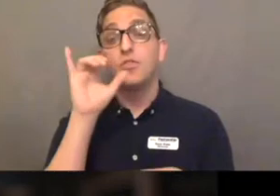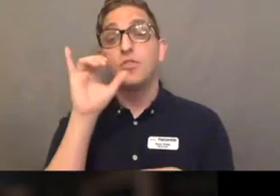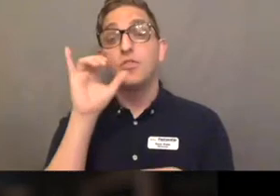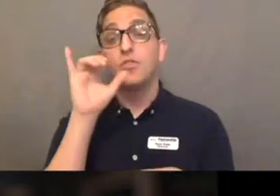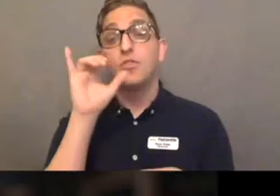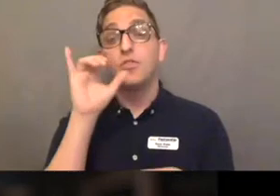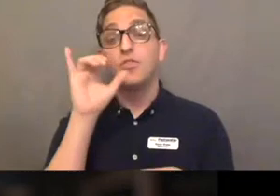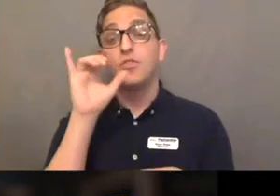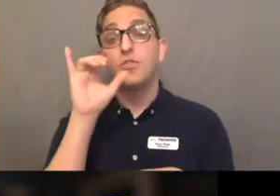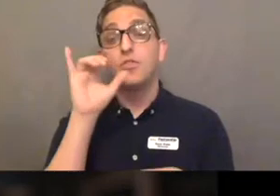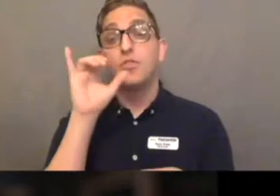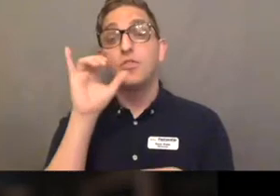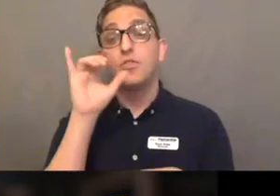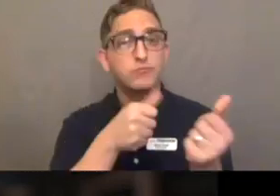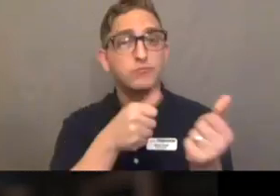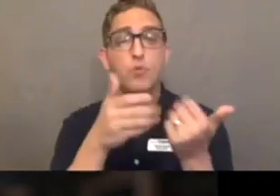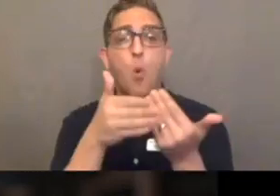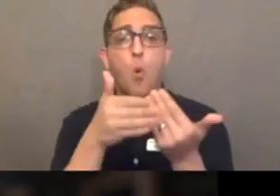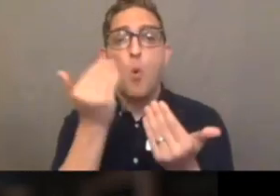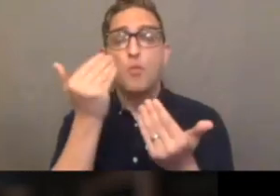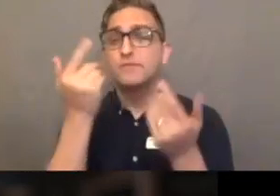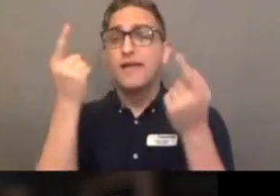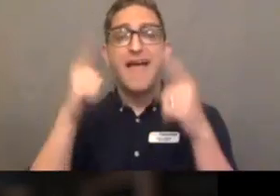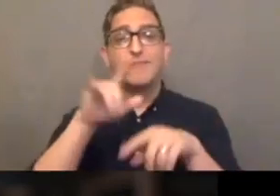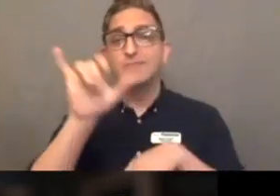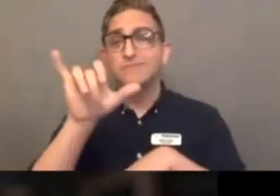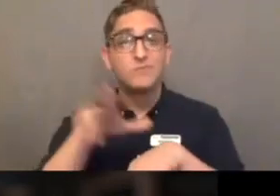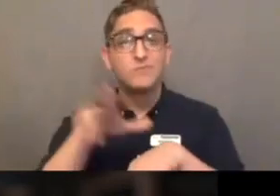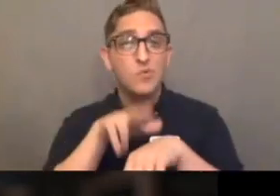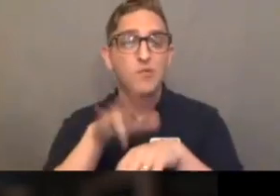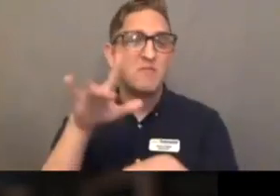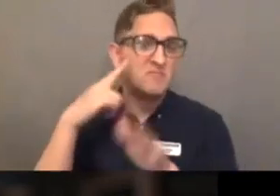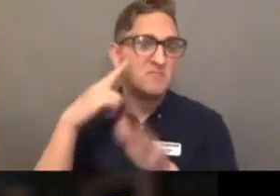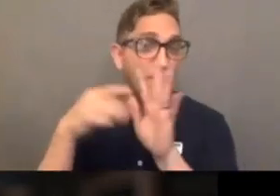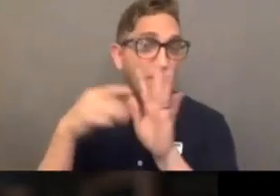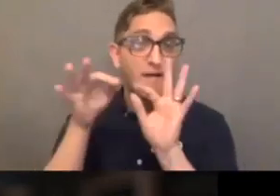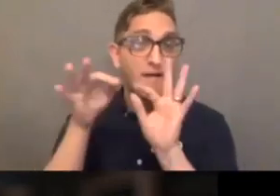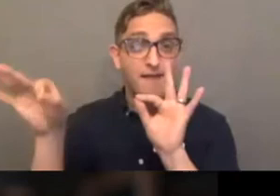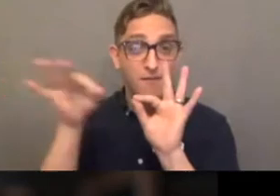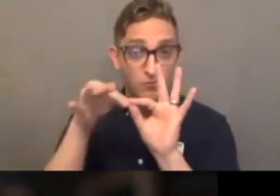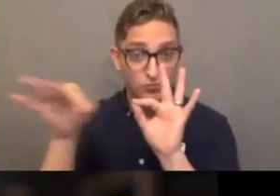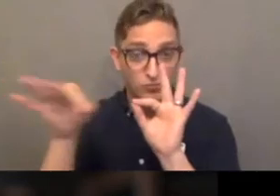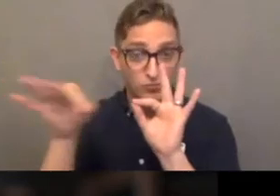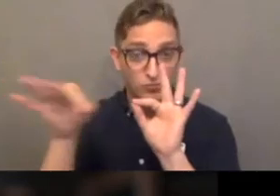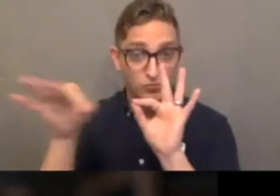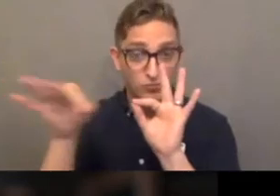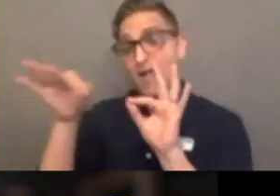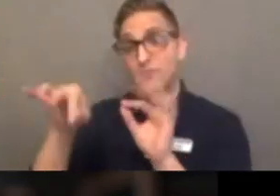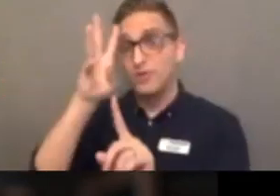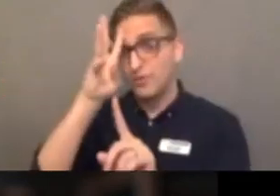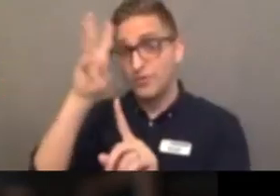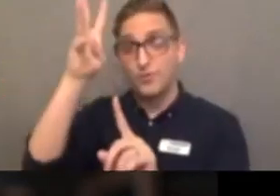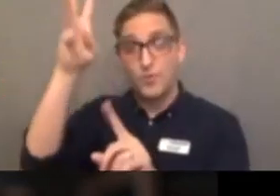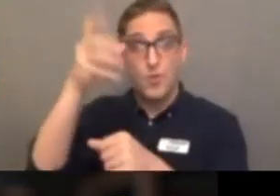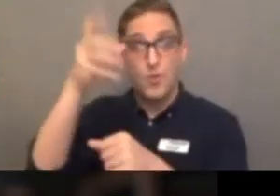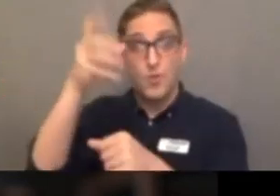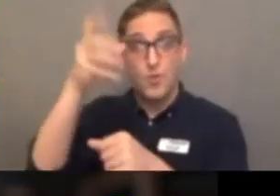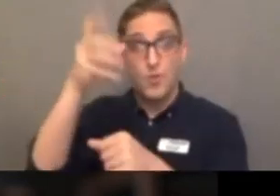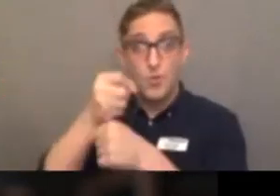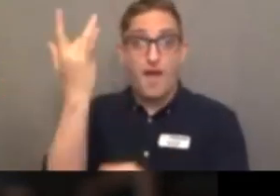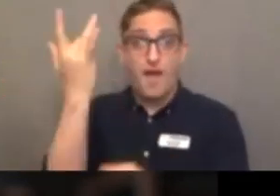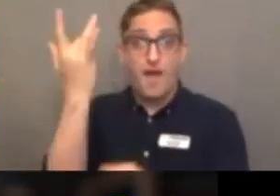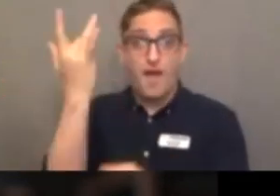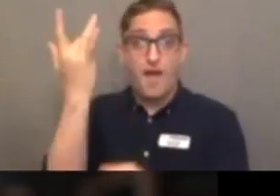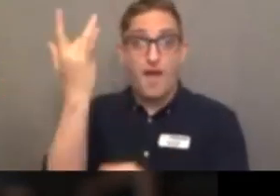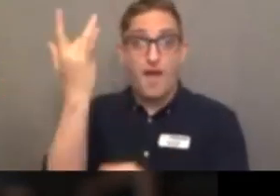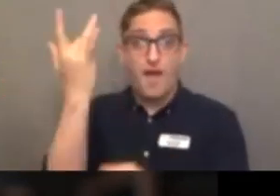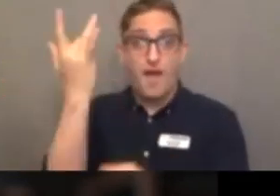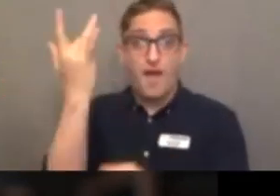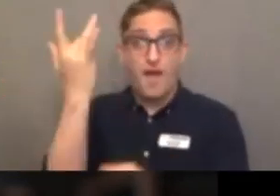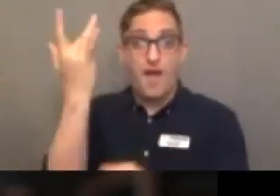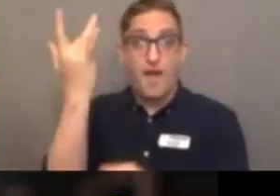For example, take captioning. Captioning was originally created for people who, for whatever